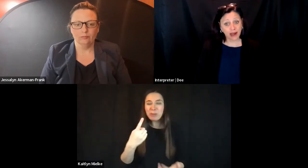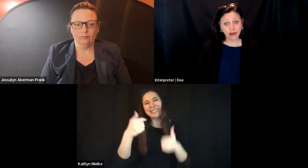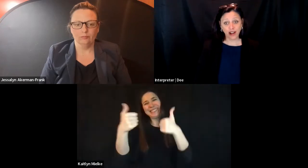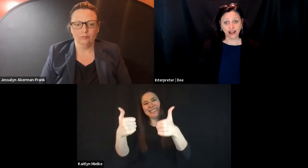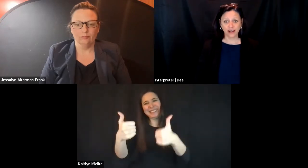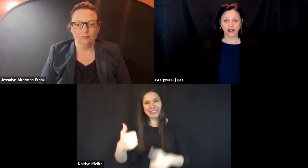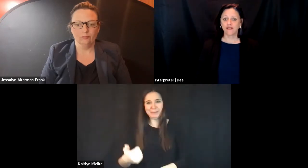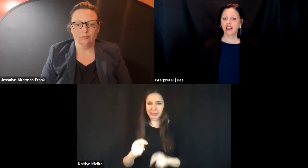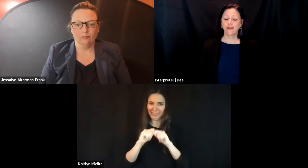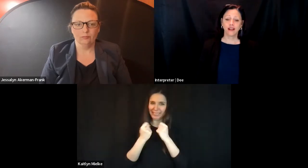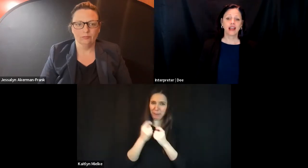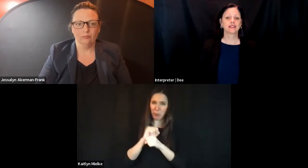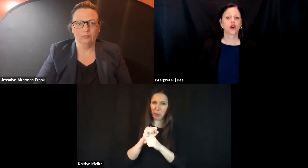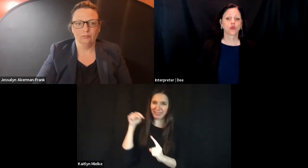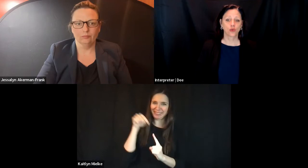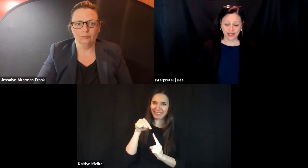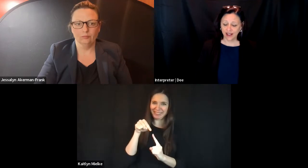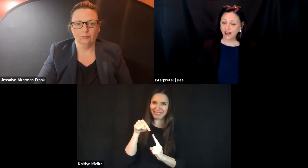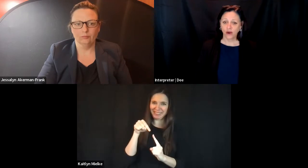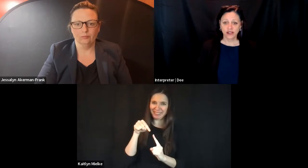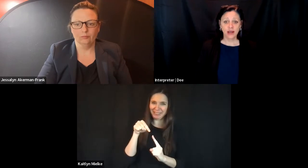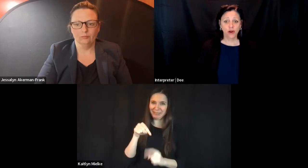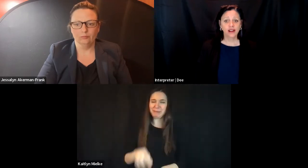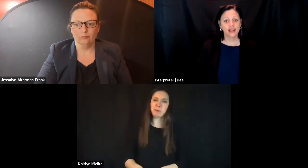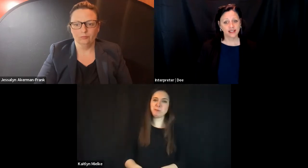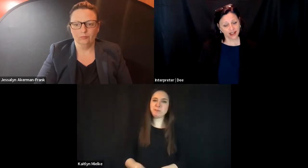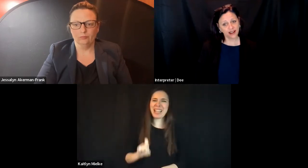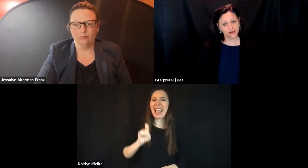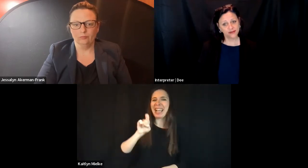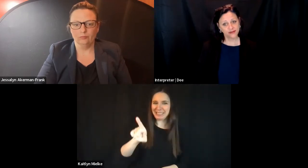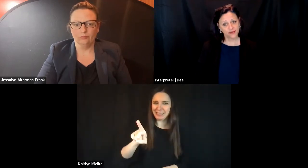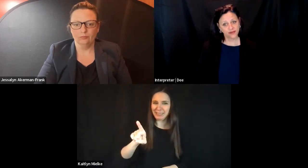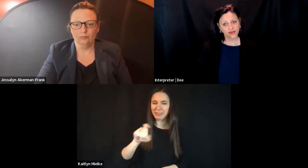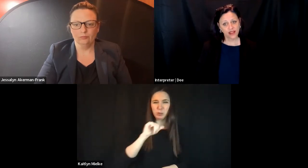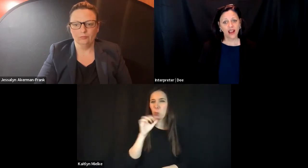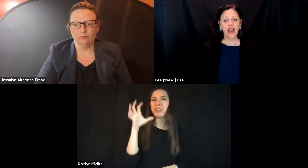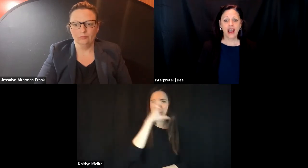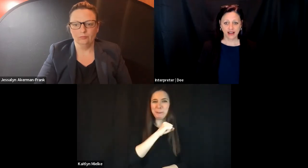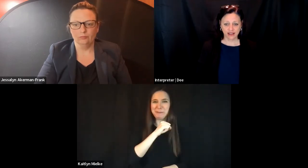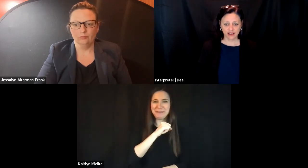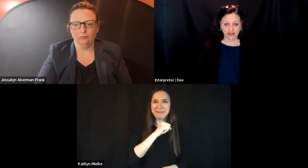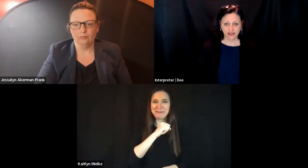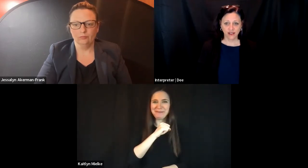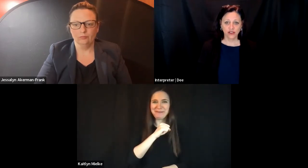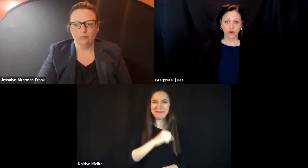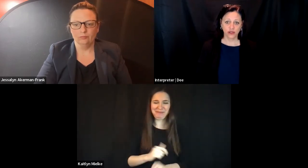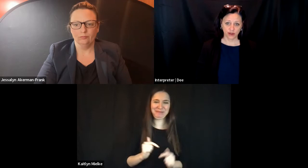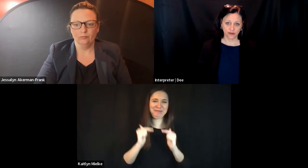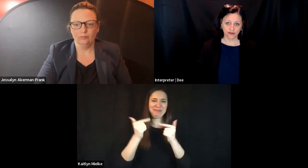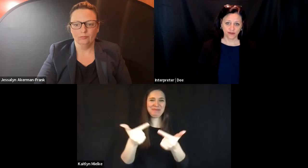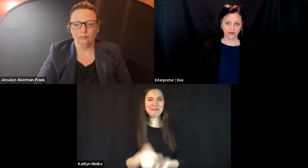Or if we could even use a flashlight or maybe somebody could bring one so I don't have to bring it myself. Because my battery might be gone. If they have one, that's great. Teamwork is key.